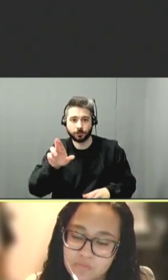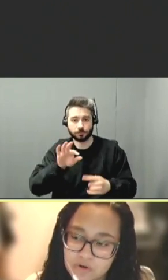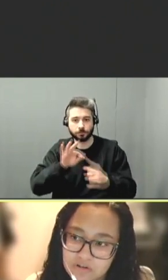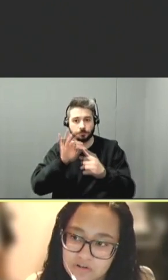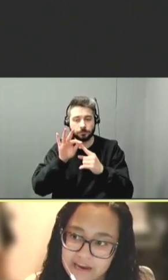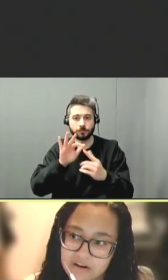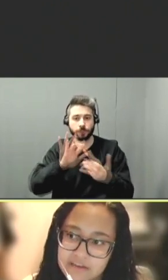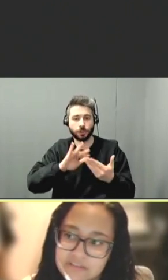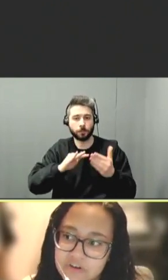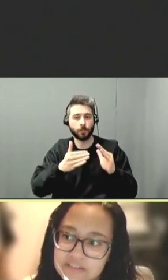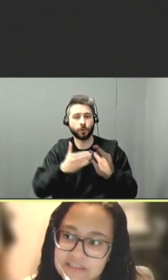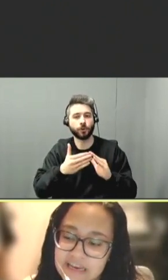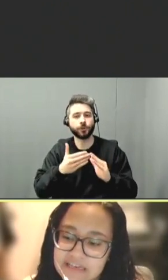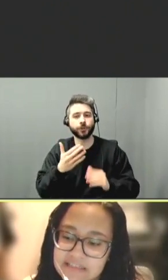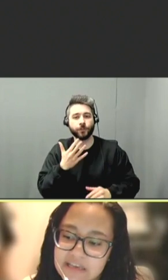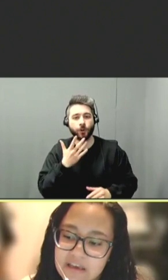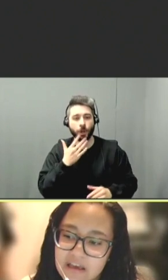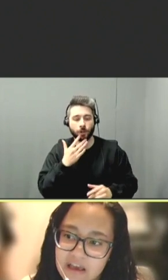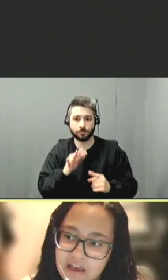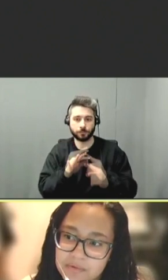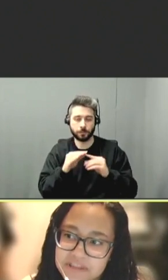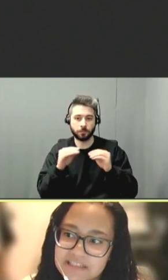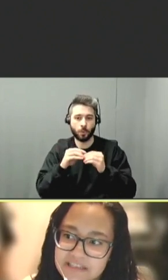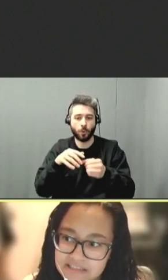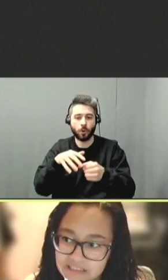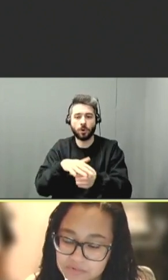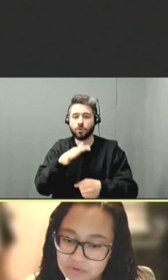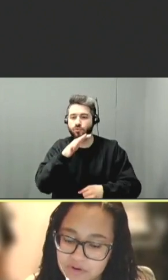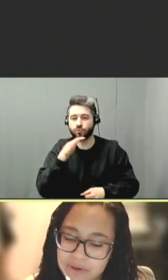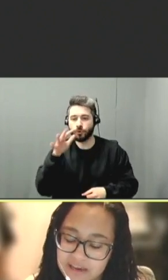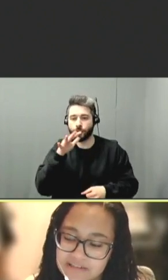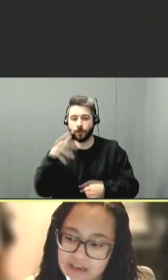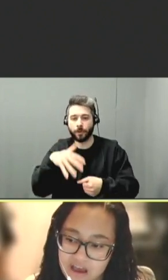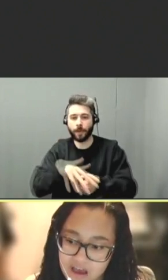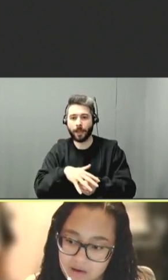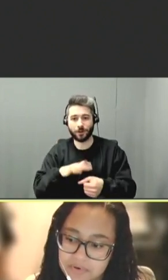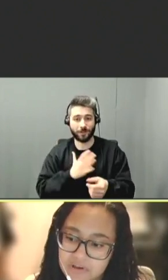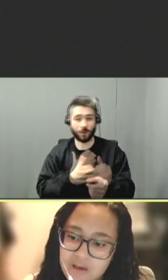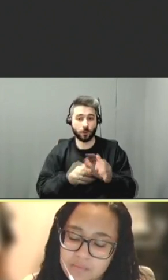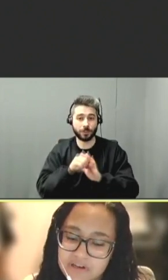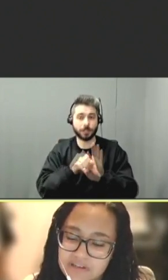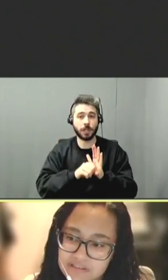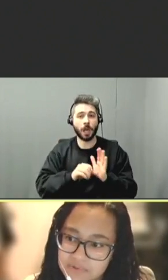more rural areas of our state. But that does seem to have picked up, but it is something